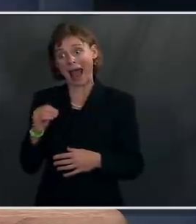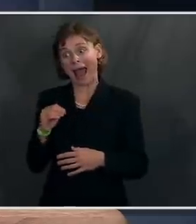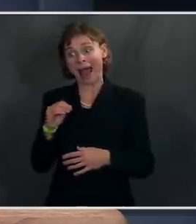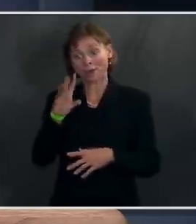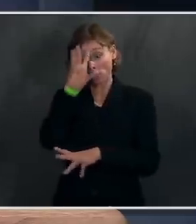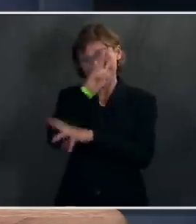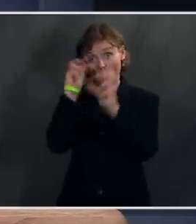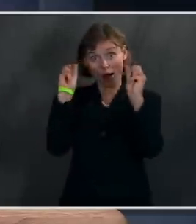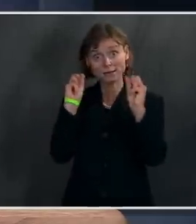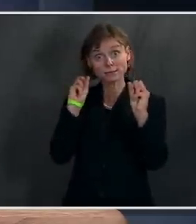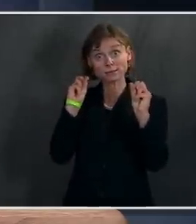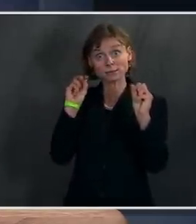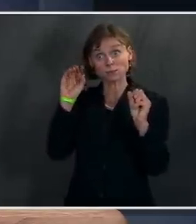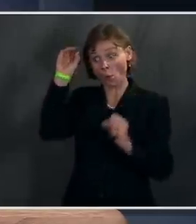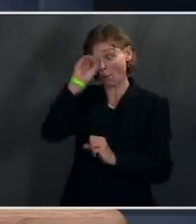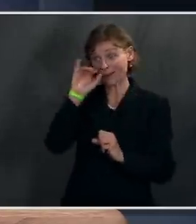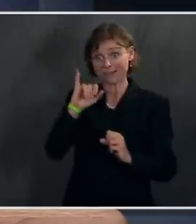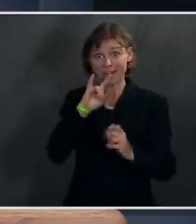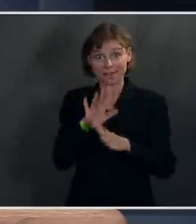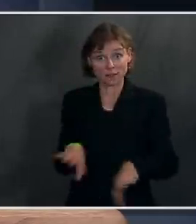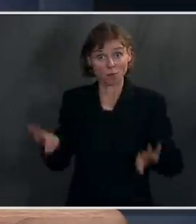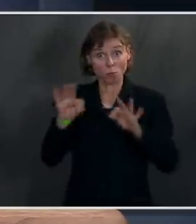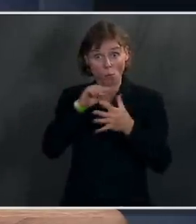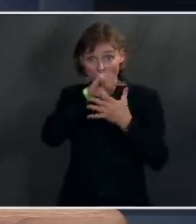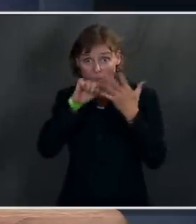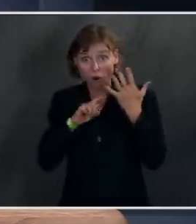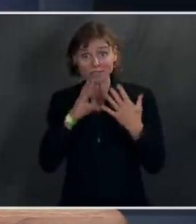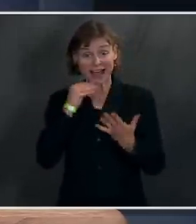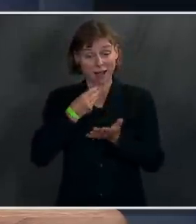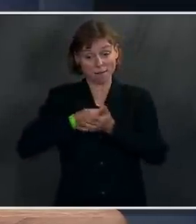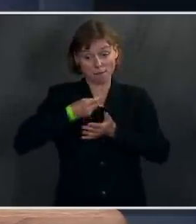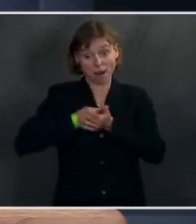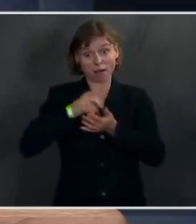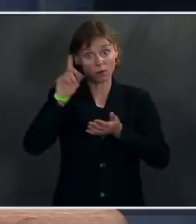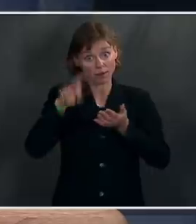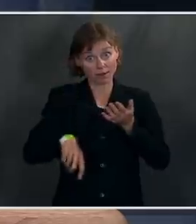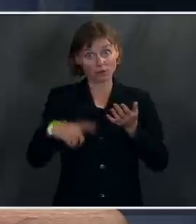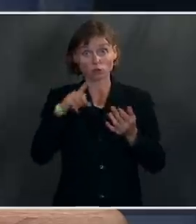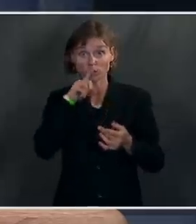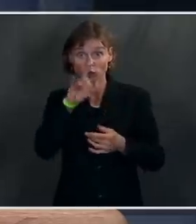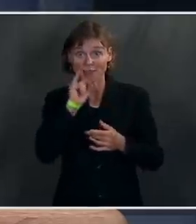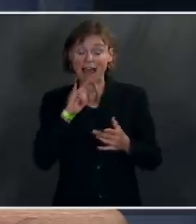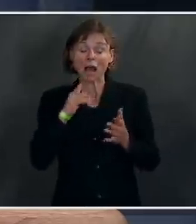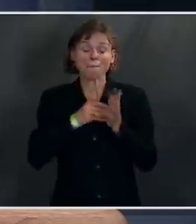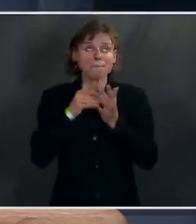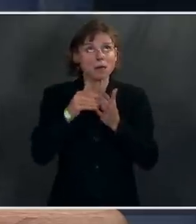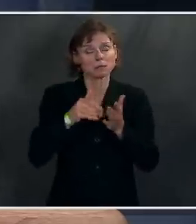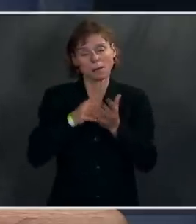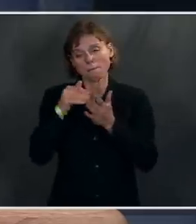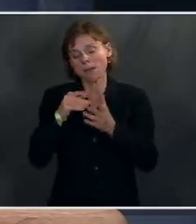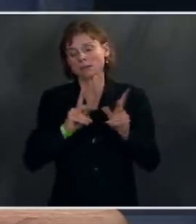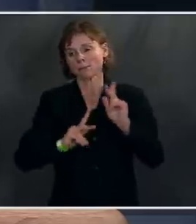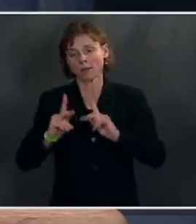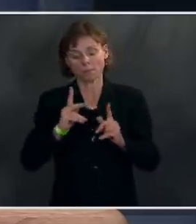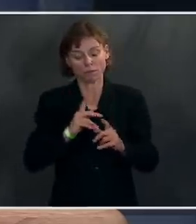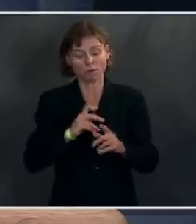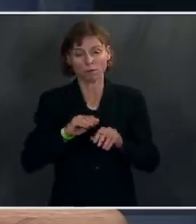and funding that would be needed in order to ensure that millions and millions of people have checks in their hands,